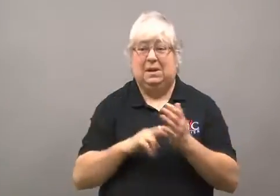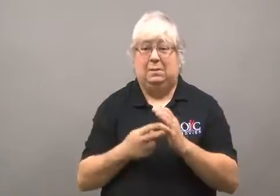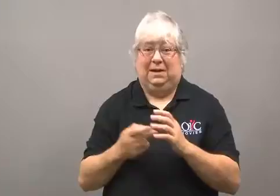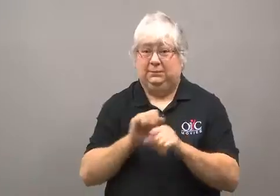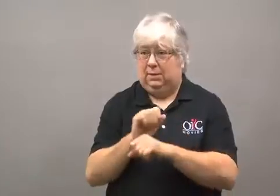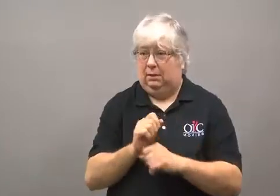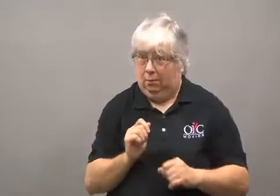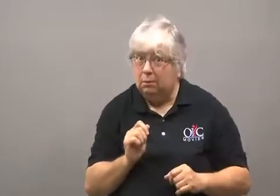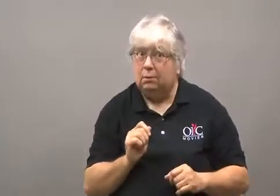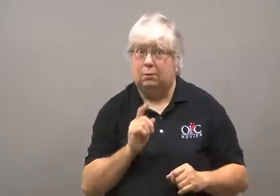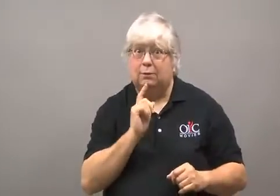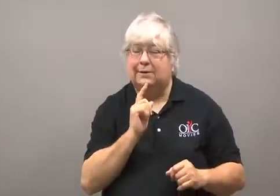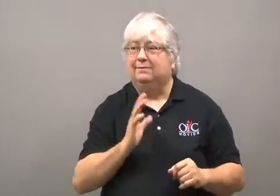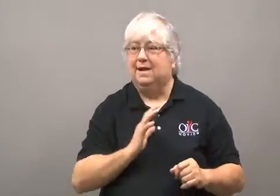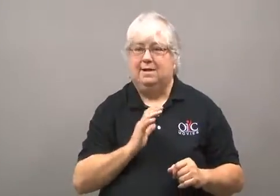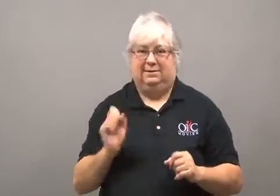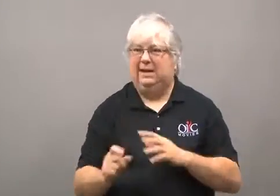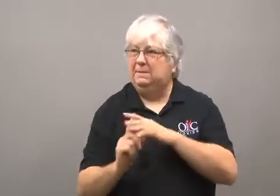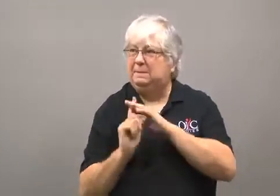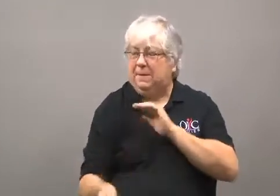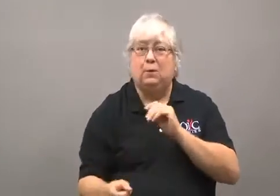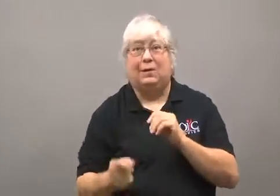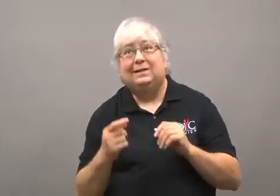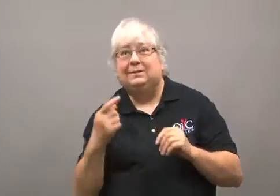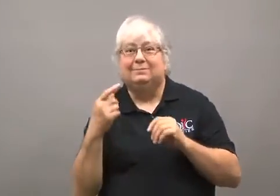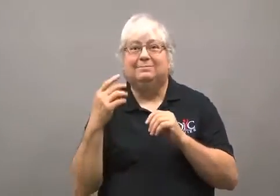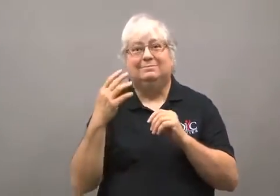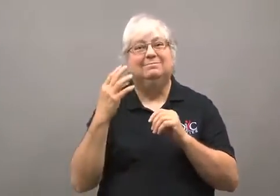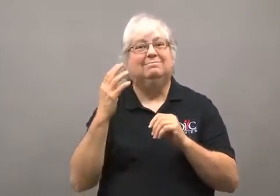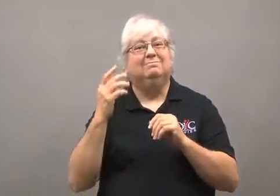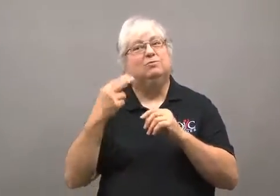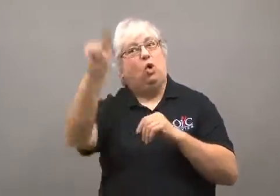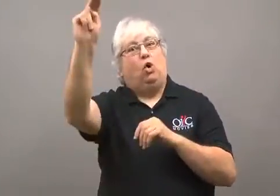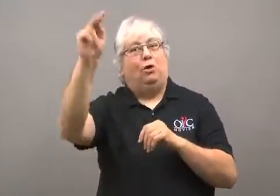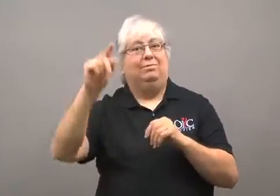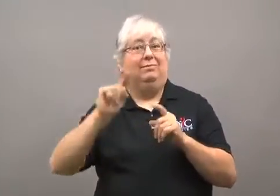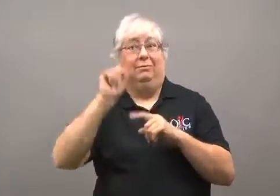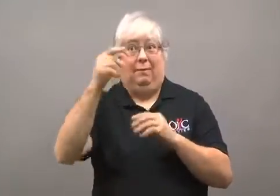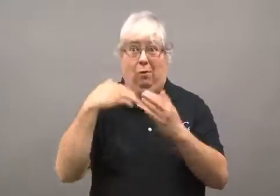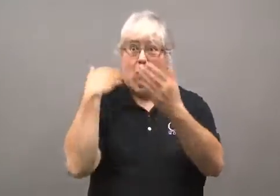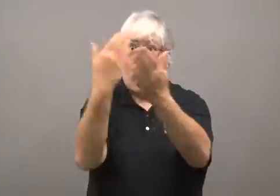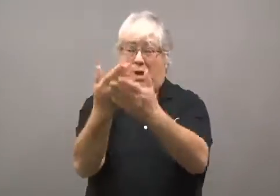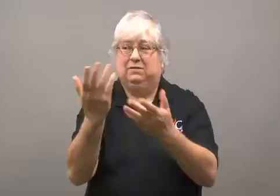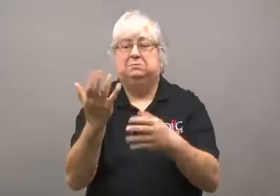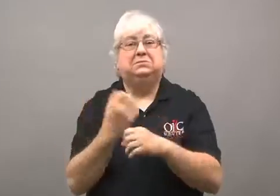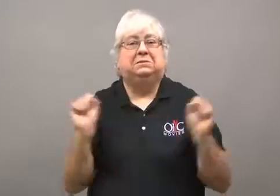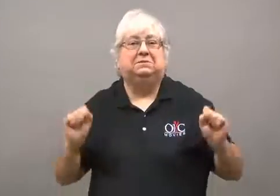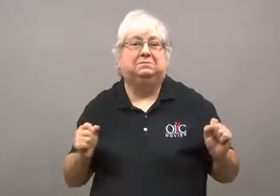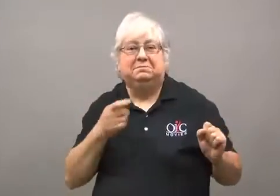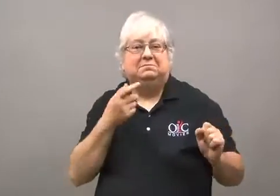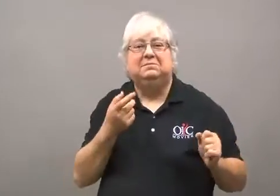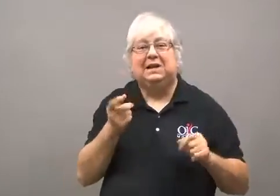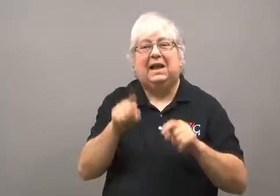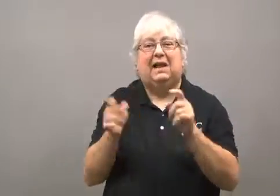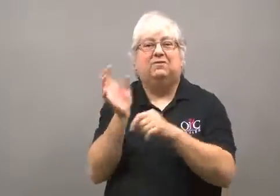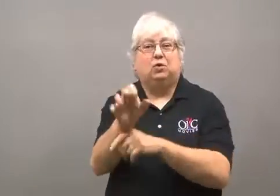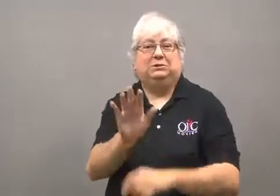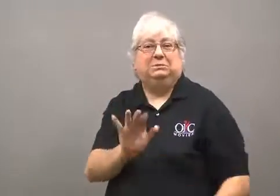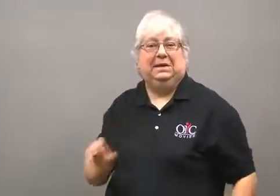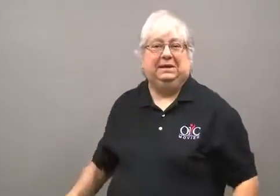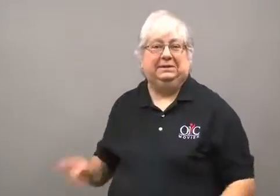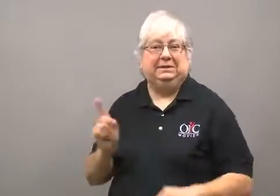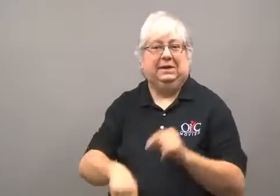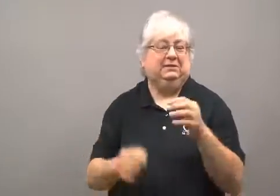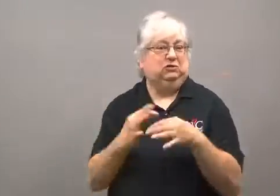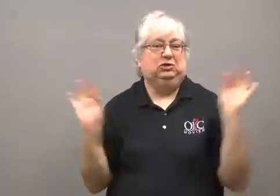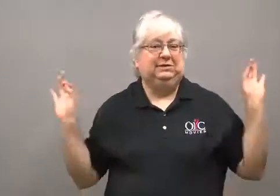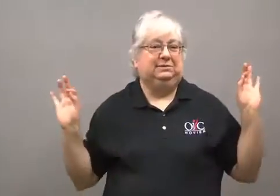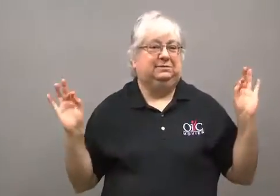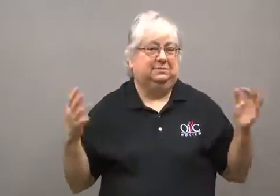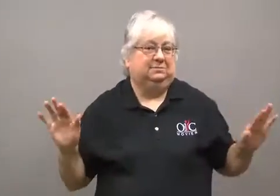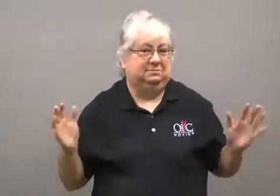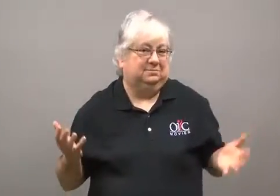That meant slaves could escape to the North and be free. They wouldn't be sent back.